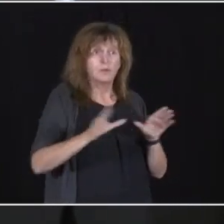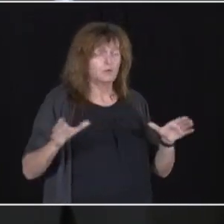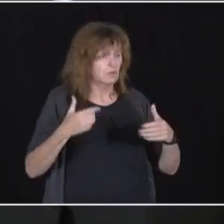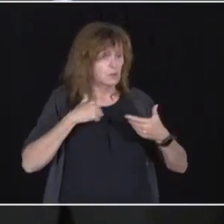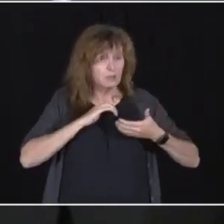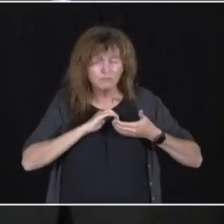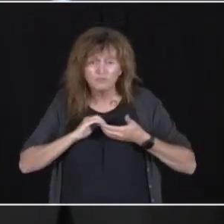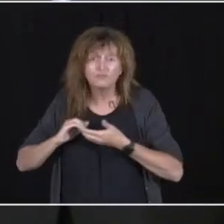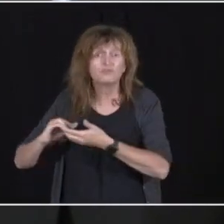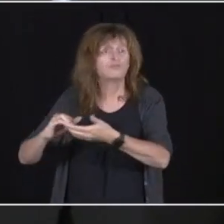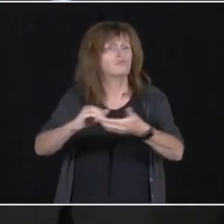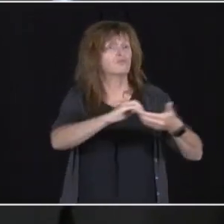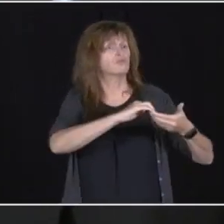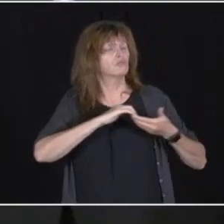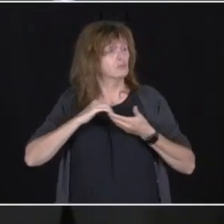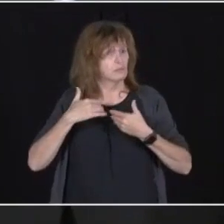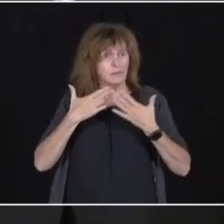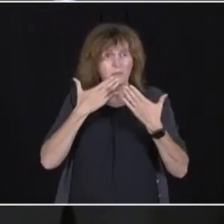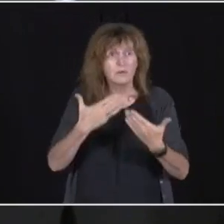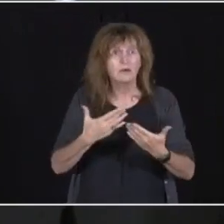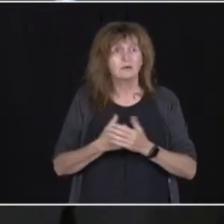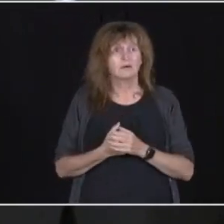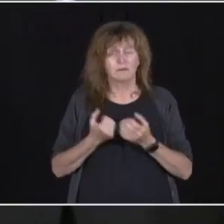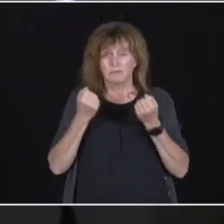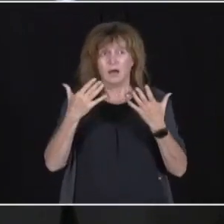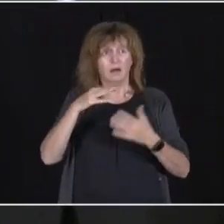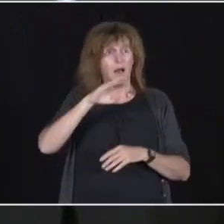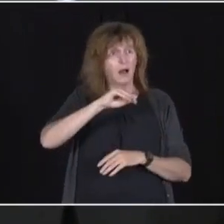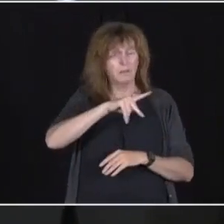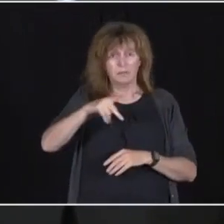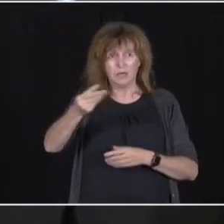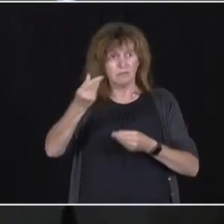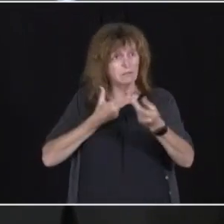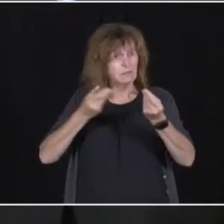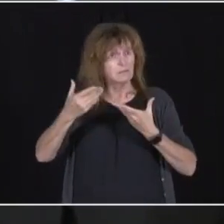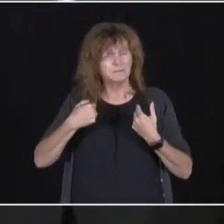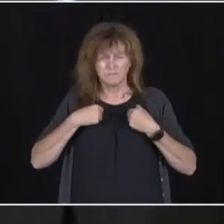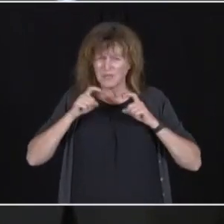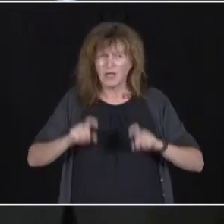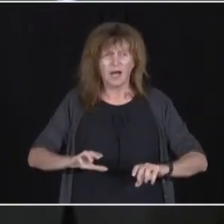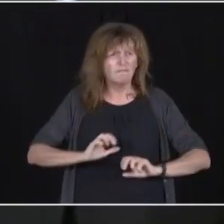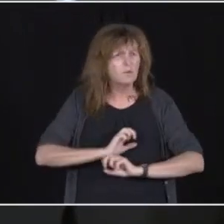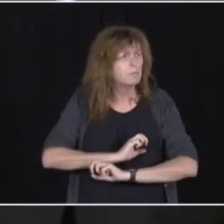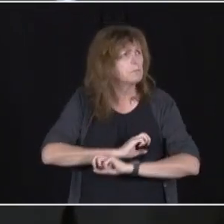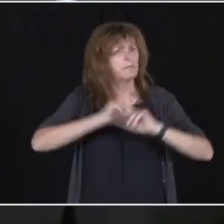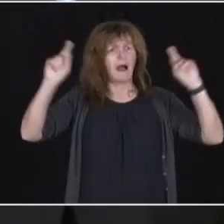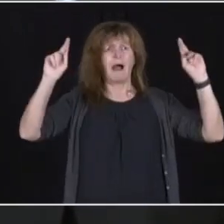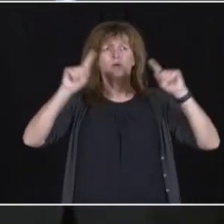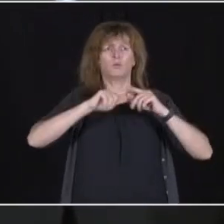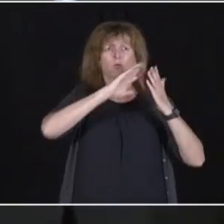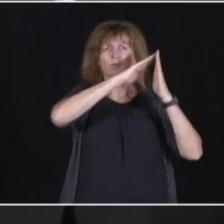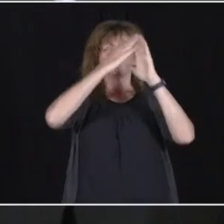We were able to a couple slot by working together with the opposition. A lot of members on both sides of the house